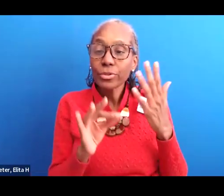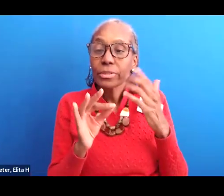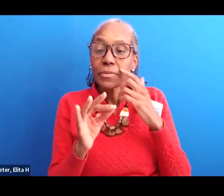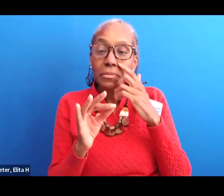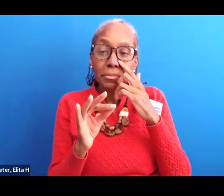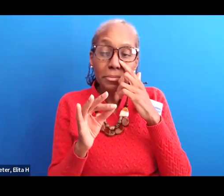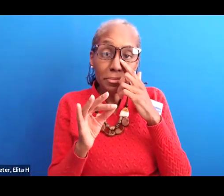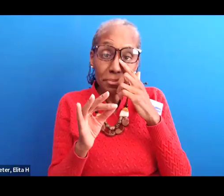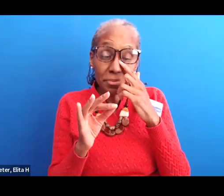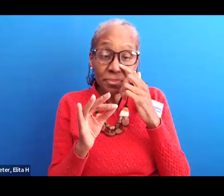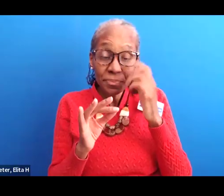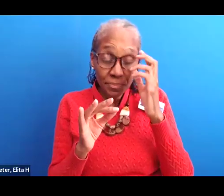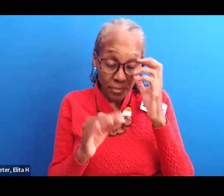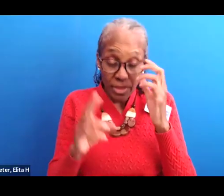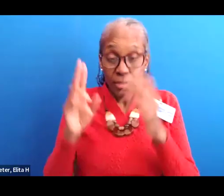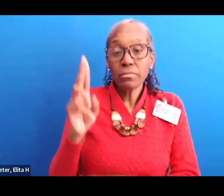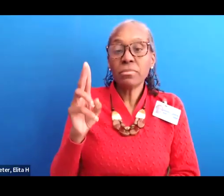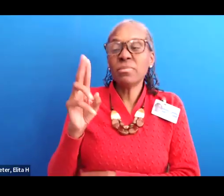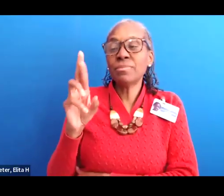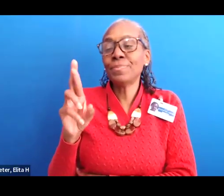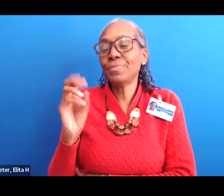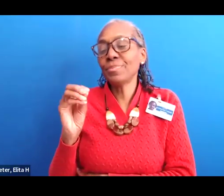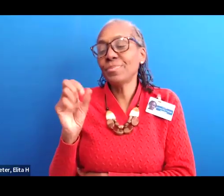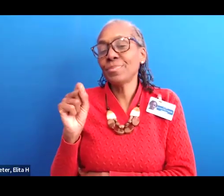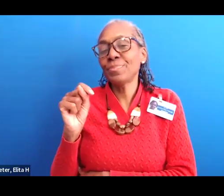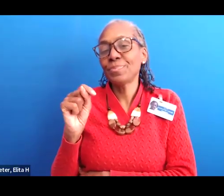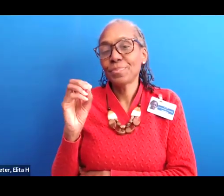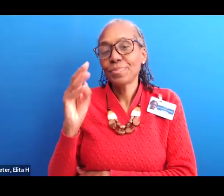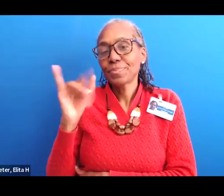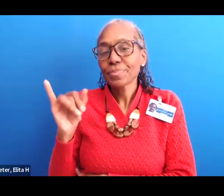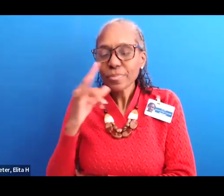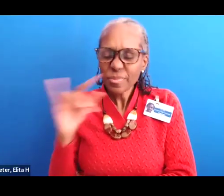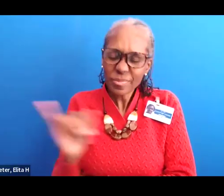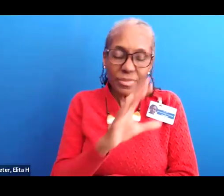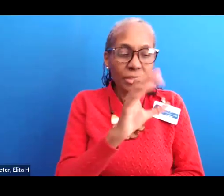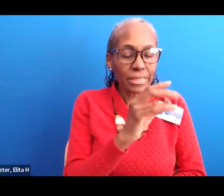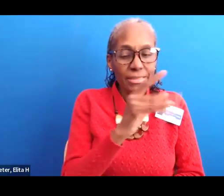Urostomy is like a colostomy for the bladder, there's all different kinds of things.